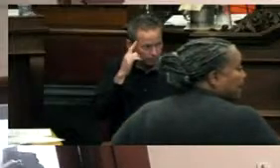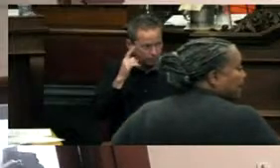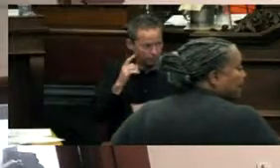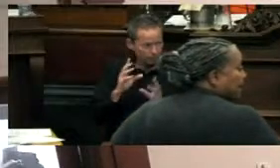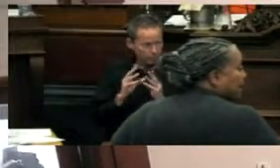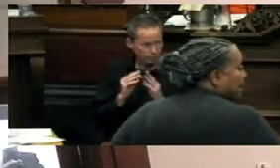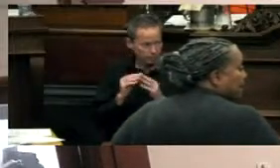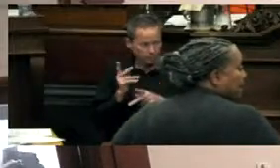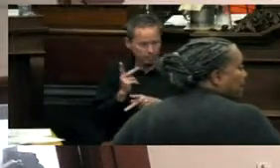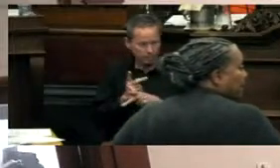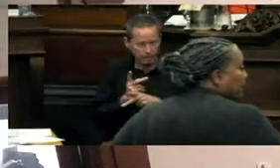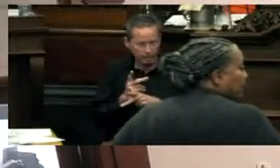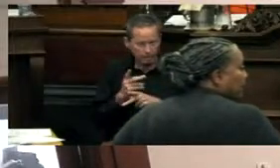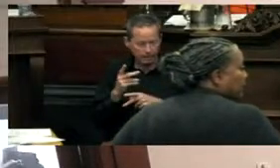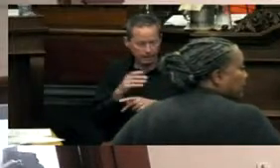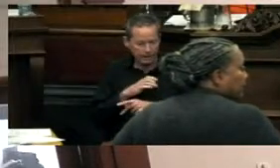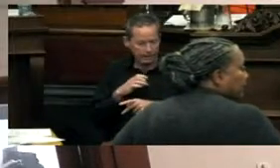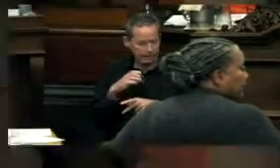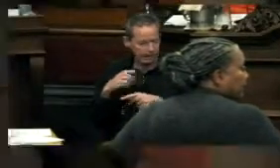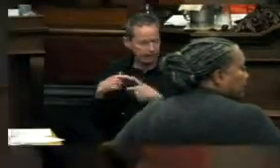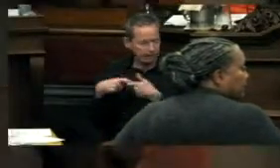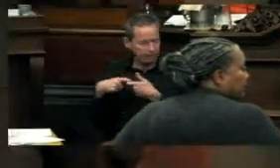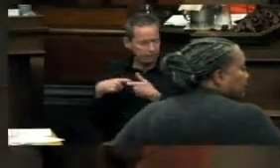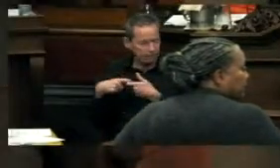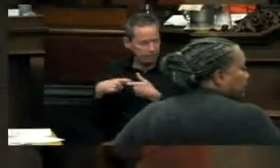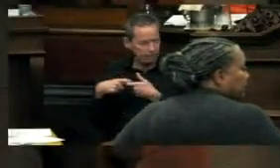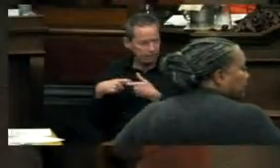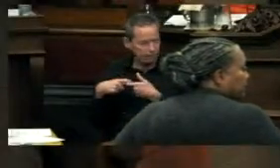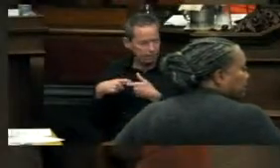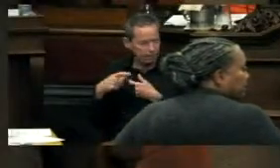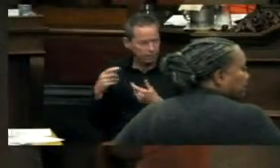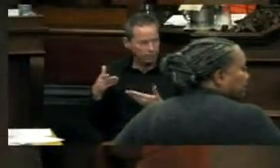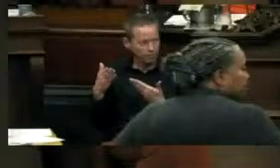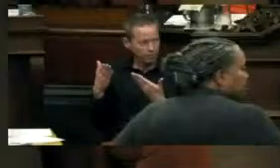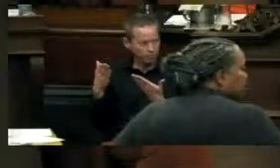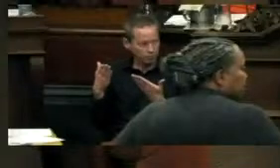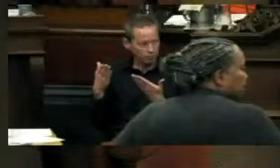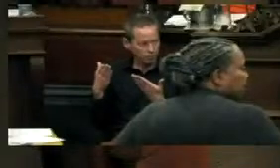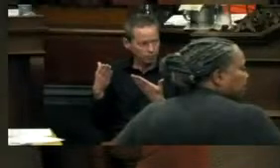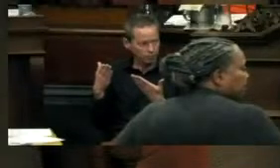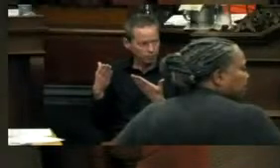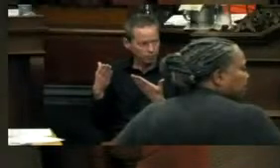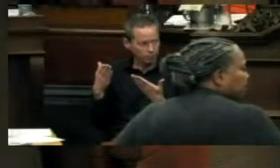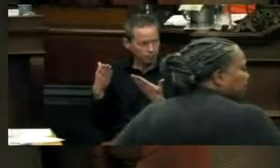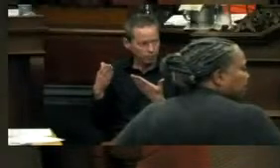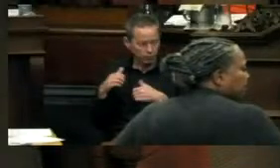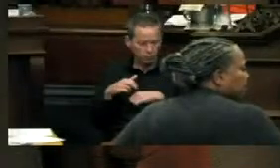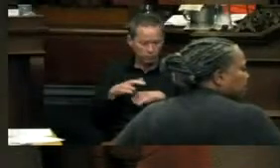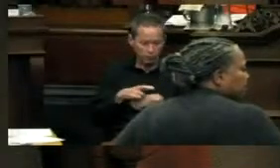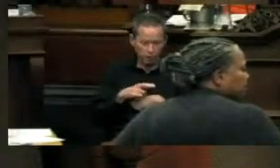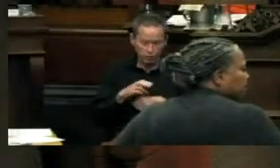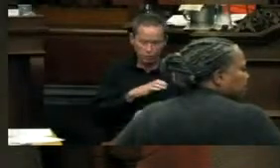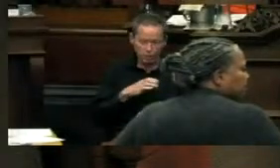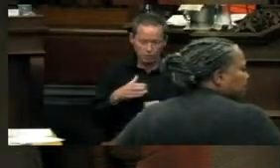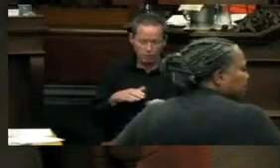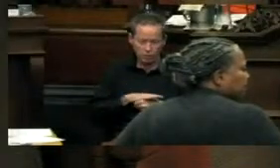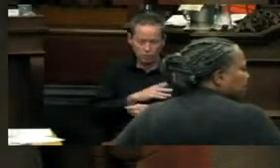not familiar with hold. I mean, I think the means to hold, keep